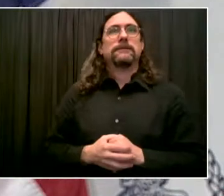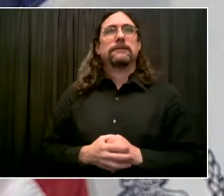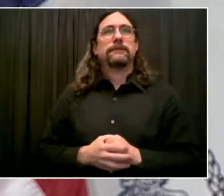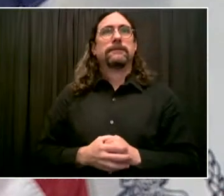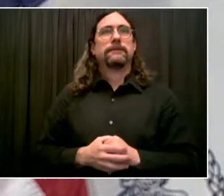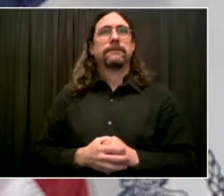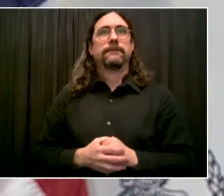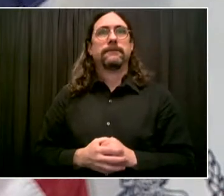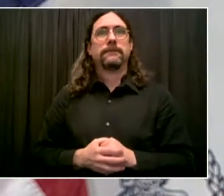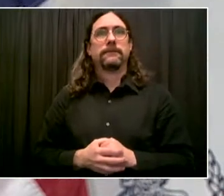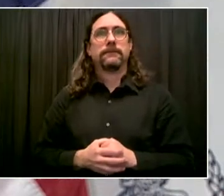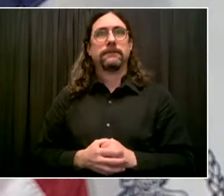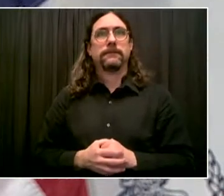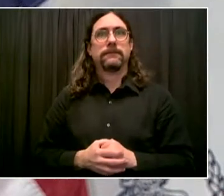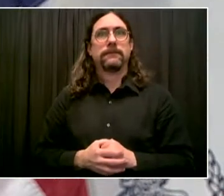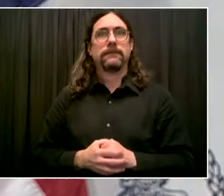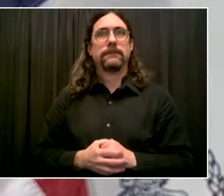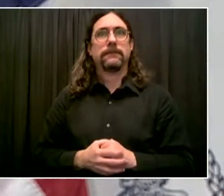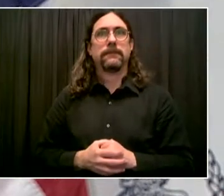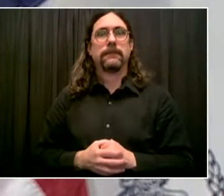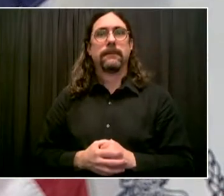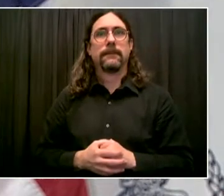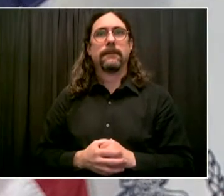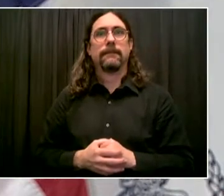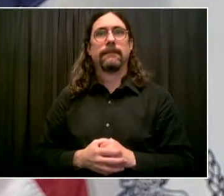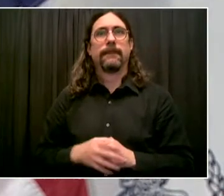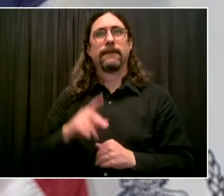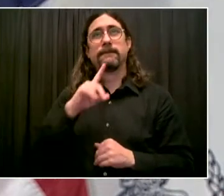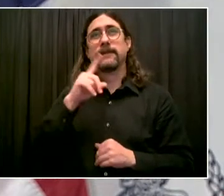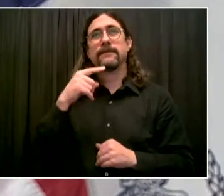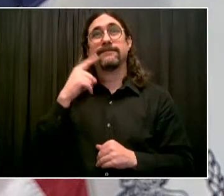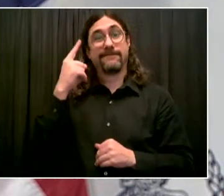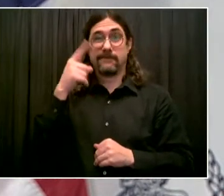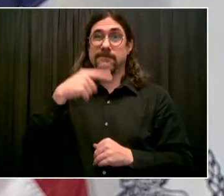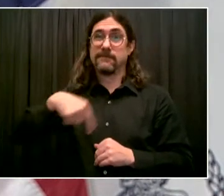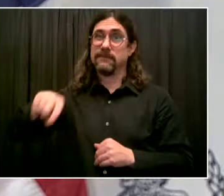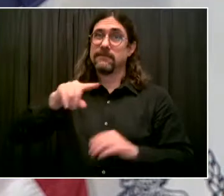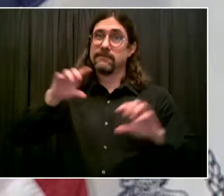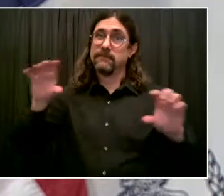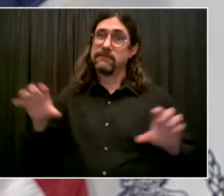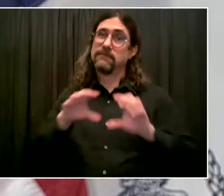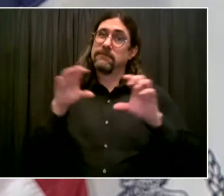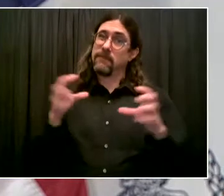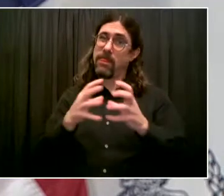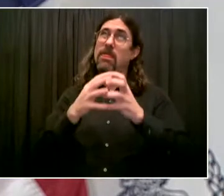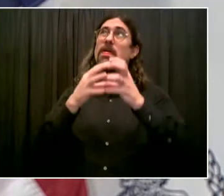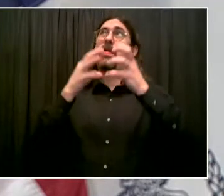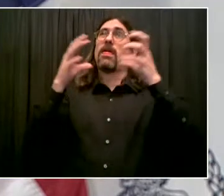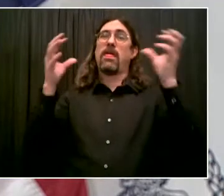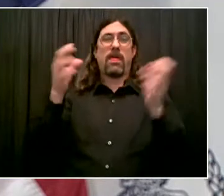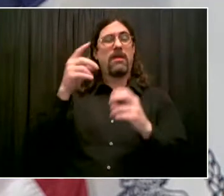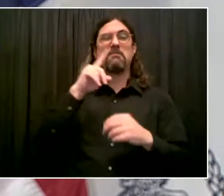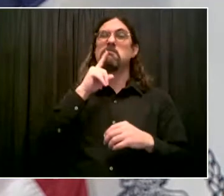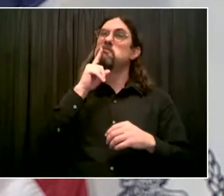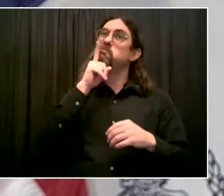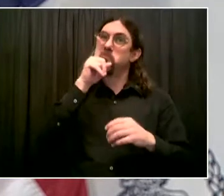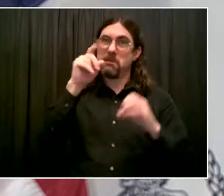STREEETS? I LLIKE YOUR USE OF GOLD STANDARD THERE. I THINK, GERSH WE'VE ALL DONE